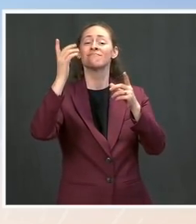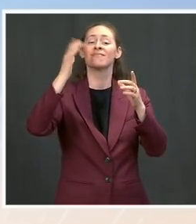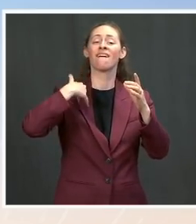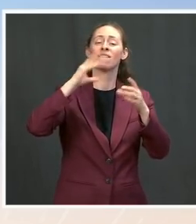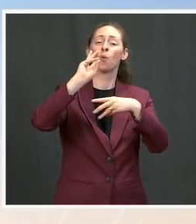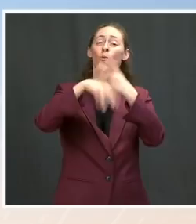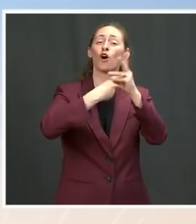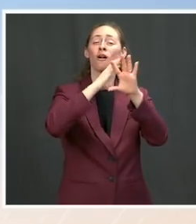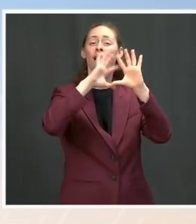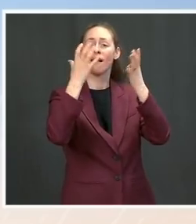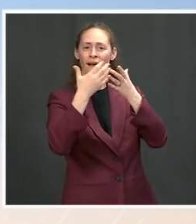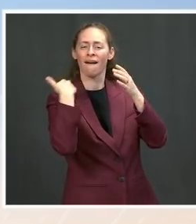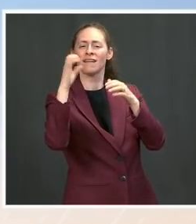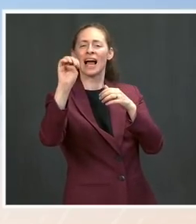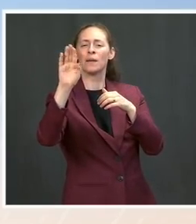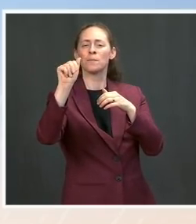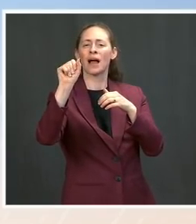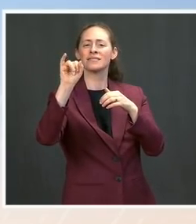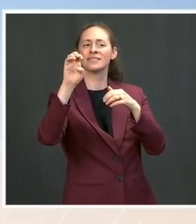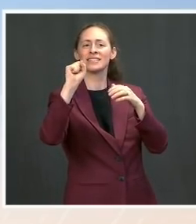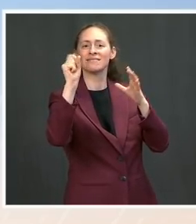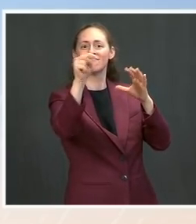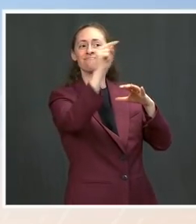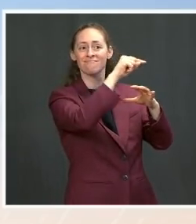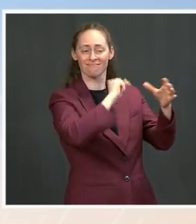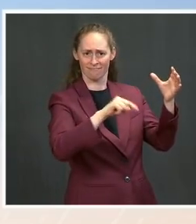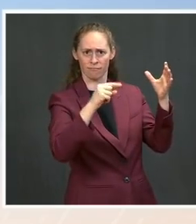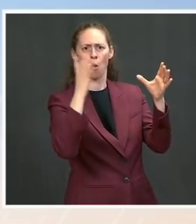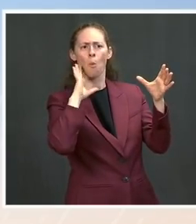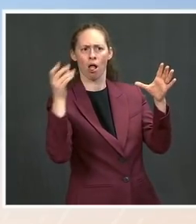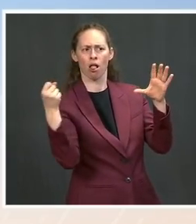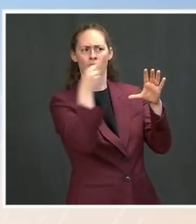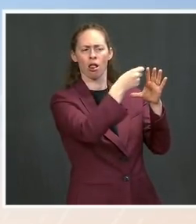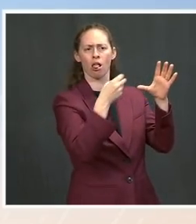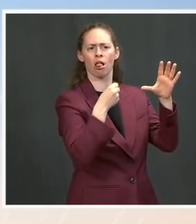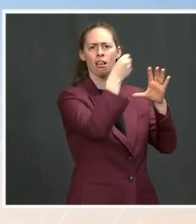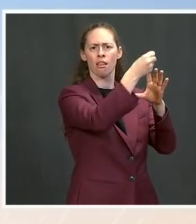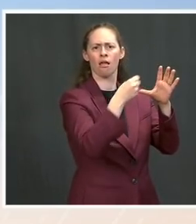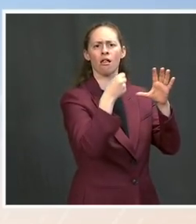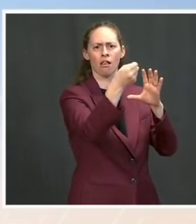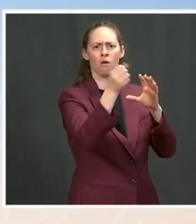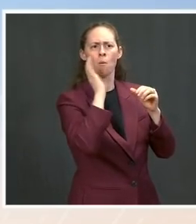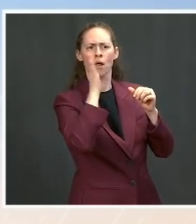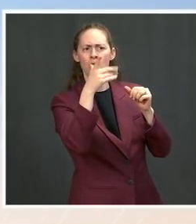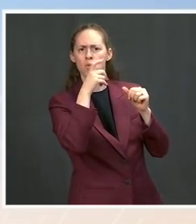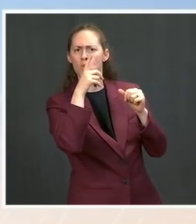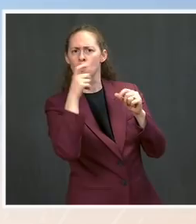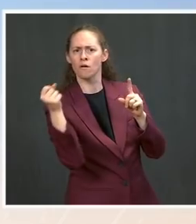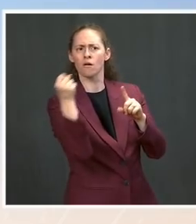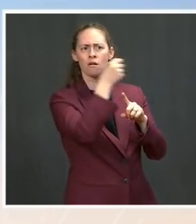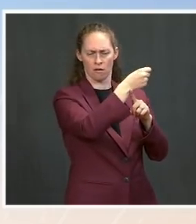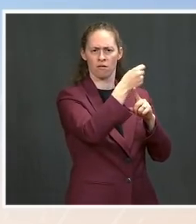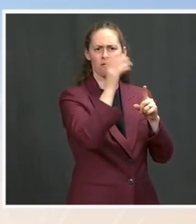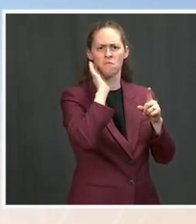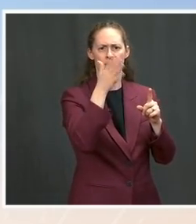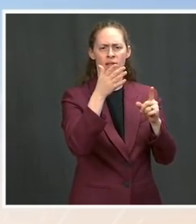but, of course, we're eager to have ambassadors in place and confirmed to represent the President and the Vice President and the United States. The Press: My second -- >> Ms. Psaki: Go ahead.